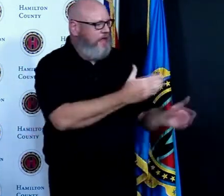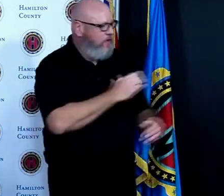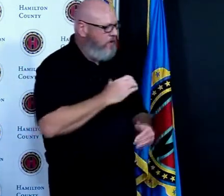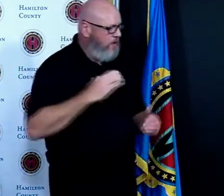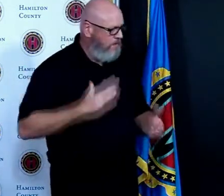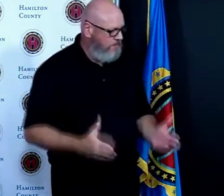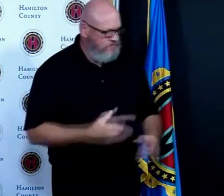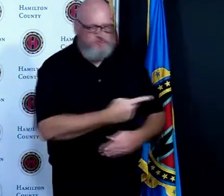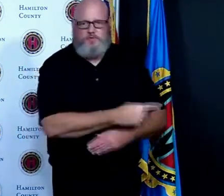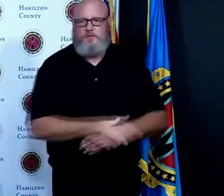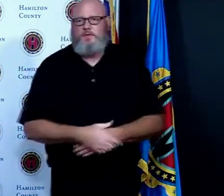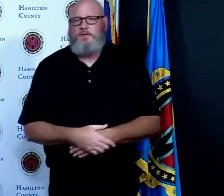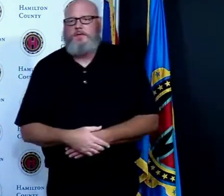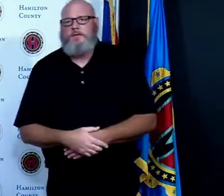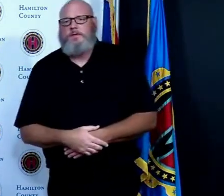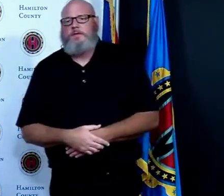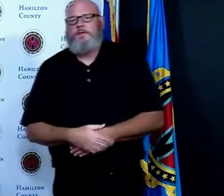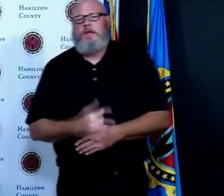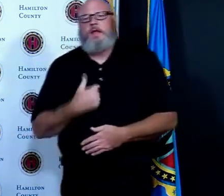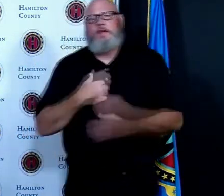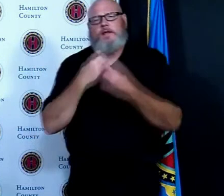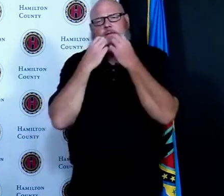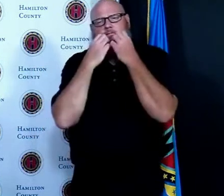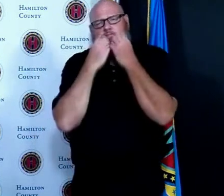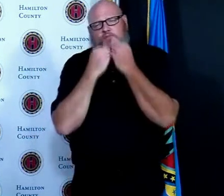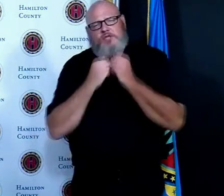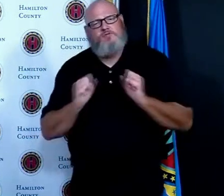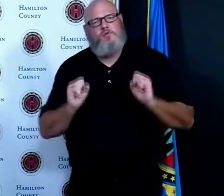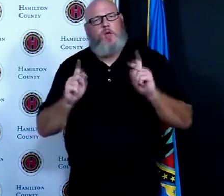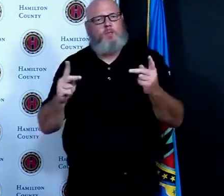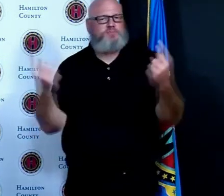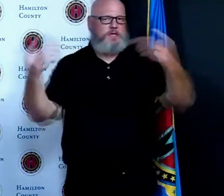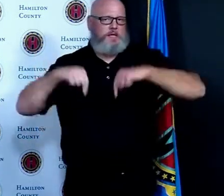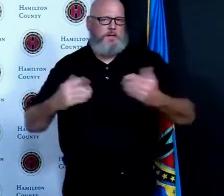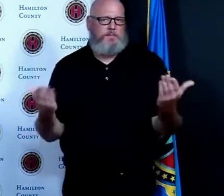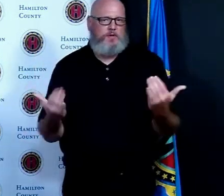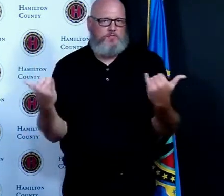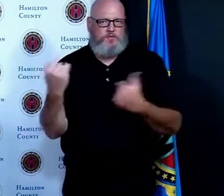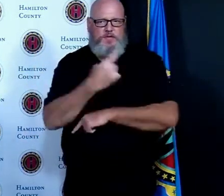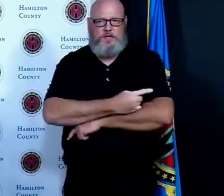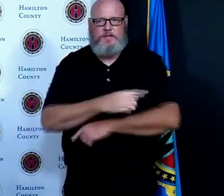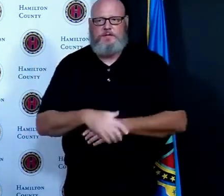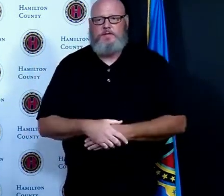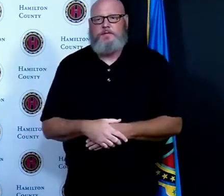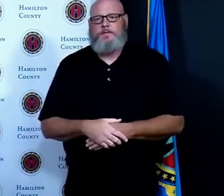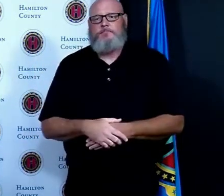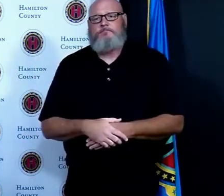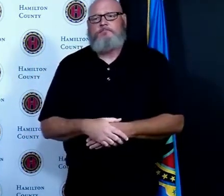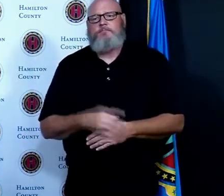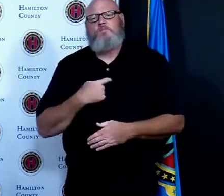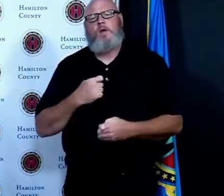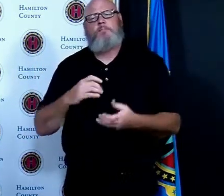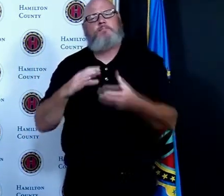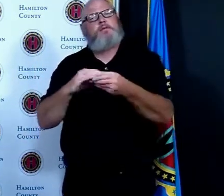the opportunity as it was just discussed we have in fact seen a fairly dramatic increase in